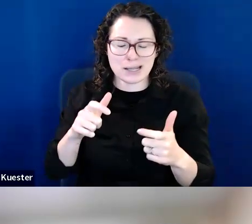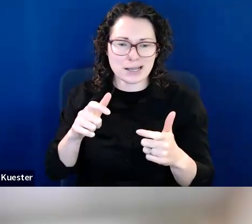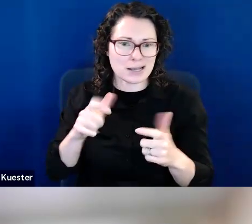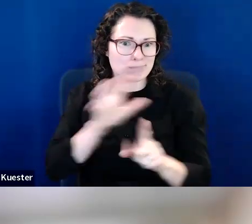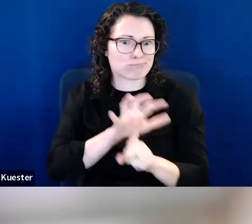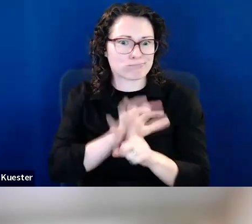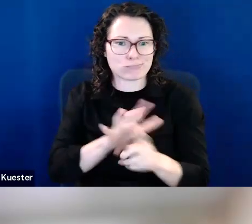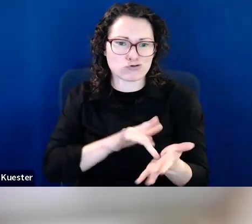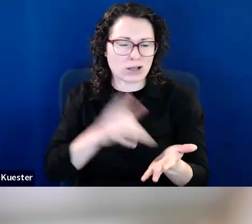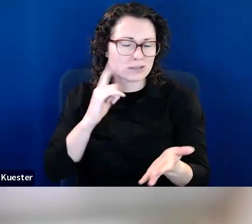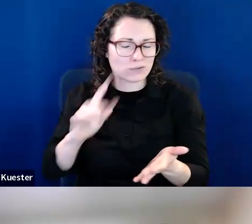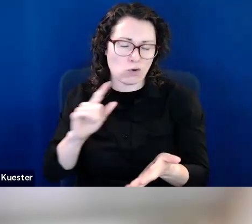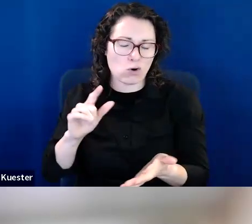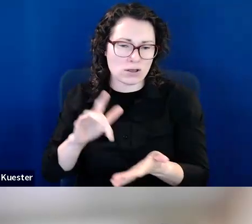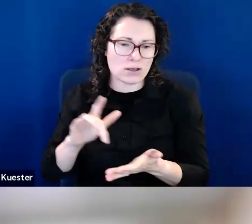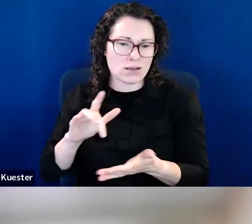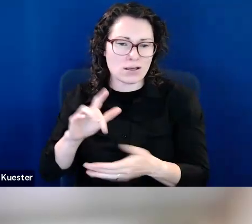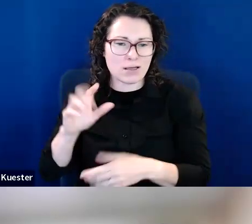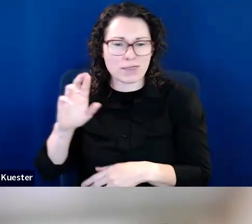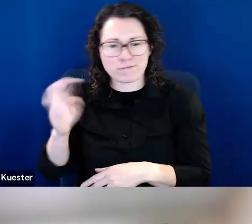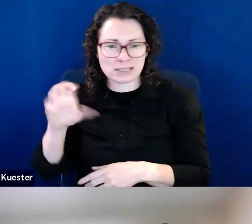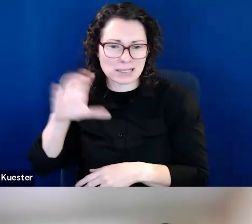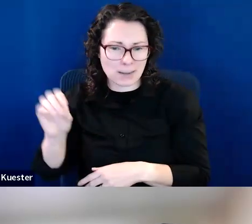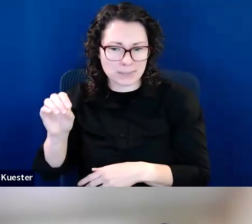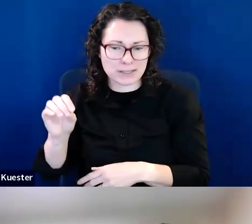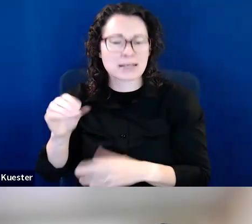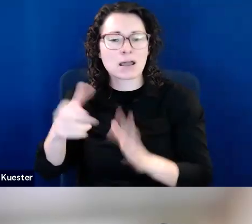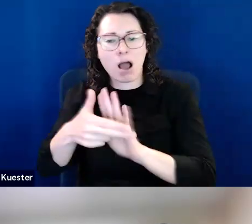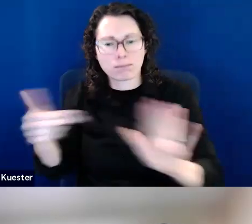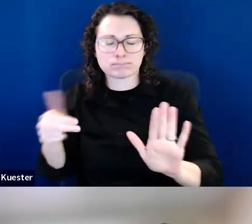for the pharmaceutical companies that end up with these orphan drug indications to extend